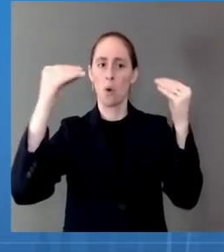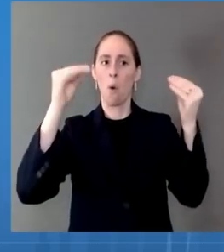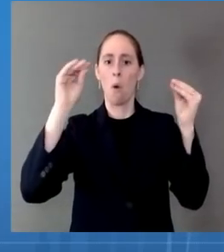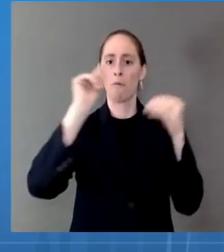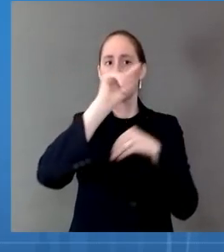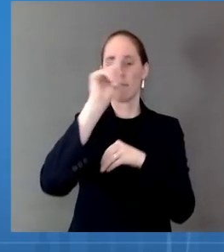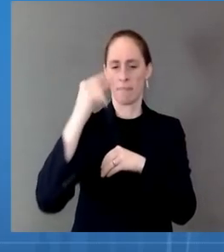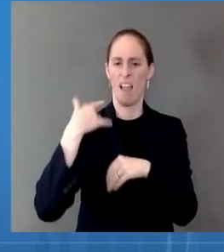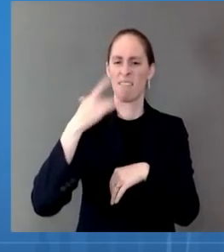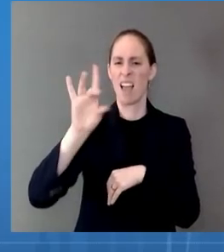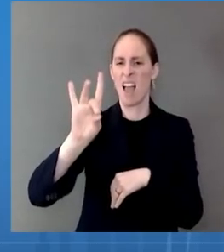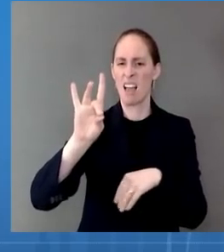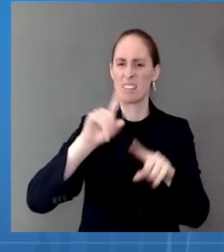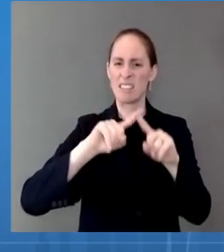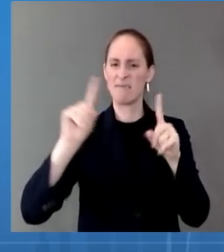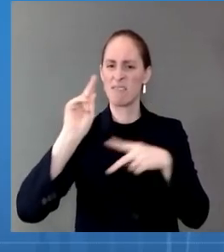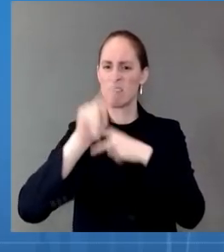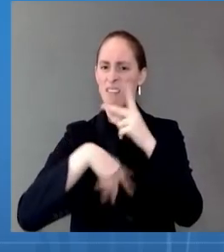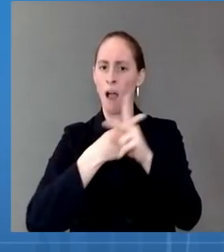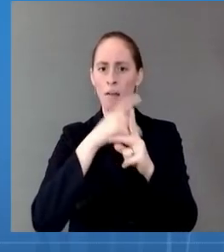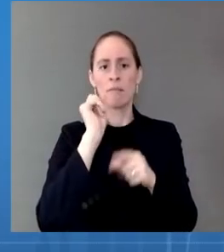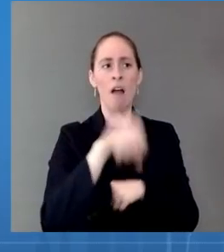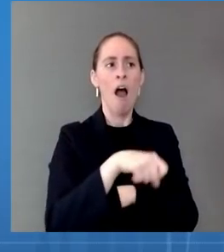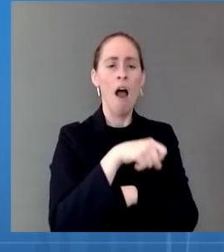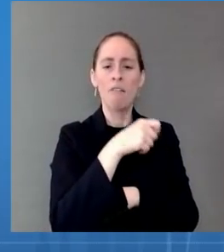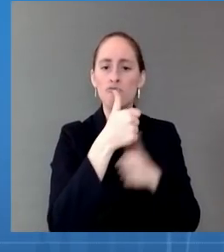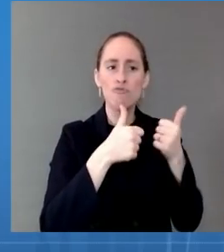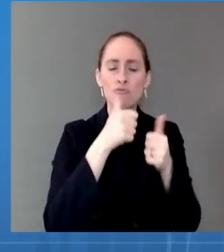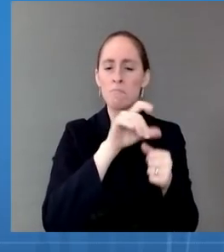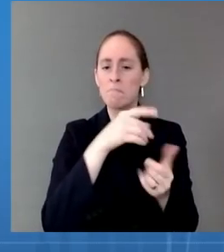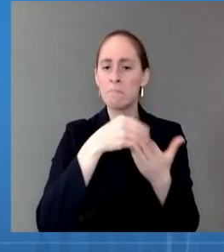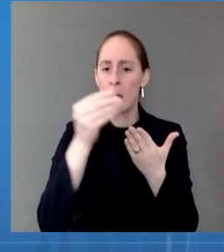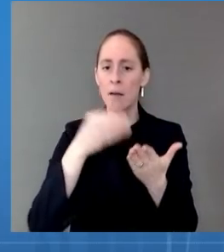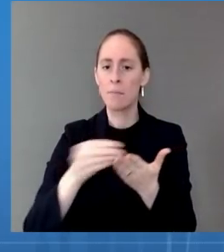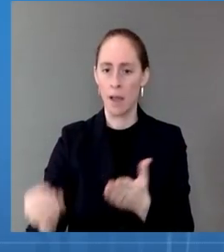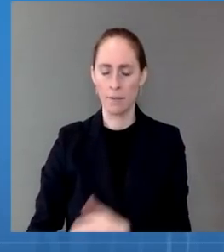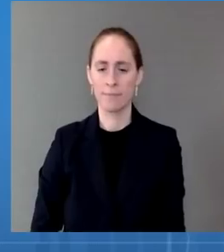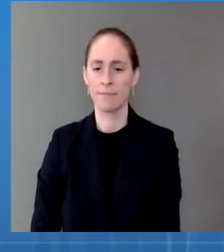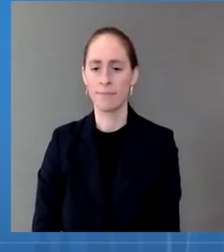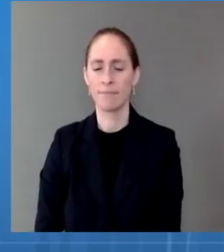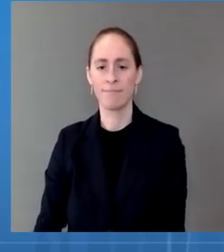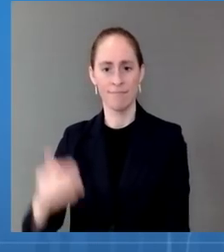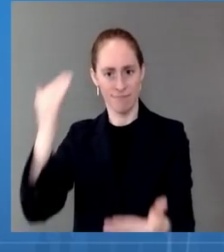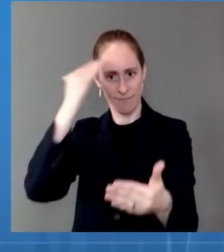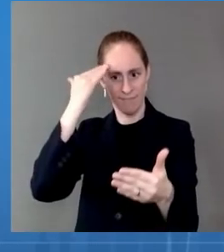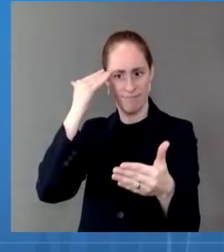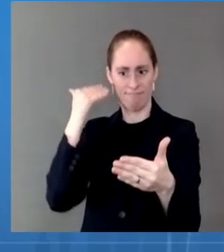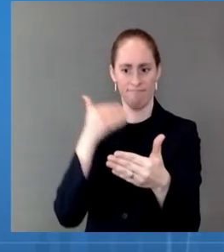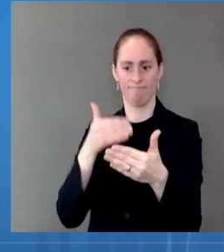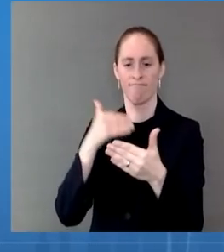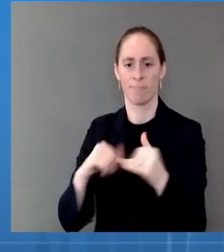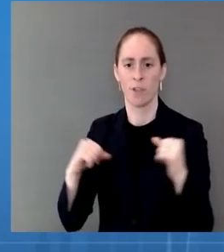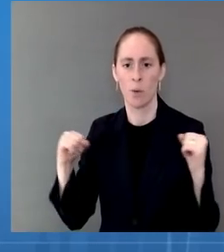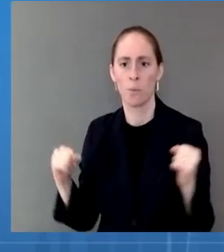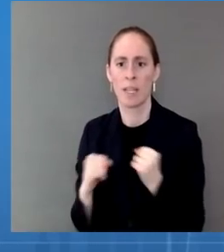builds off of this progress free at home testing for anyone with private insurance going forward.